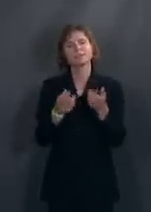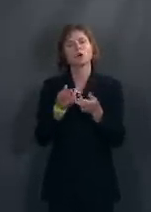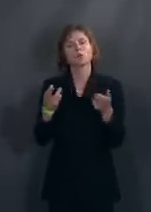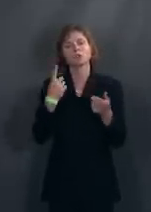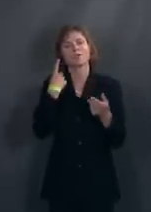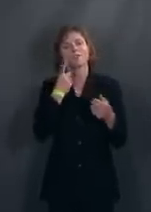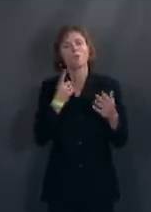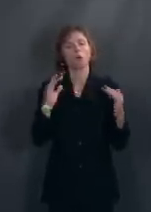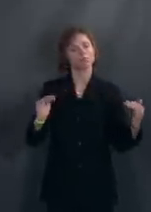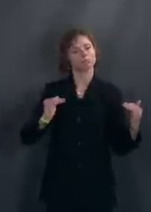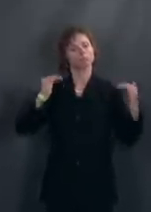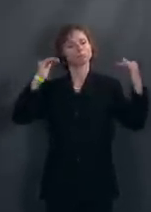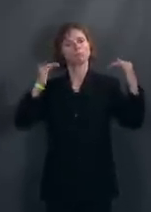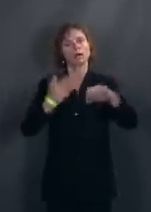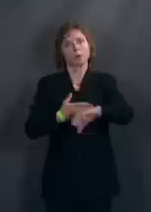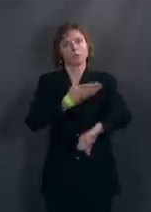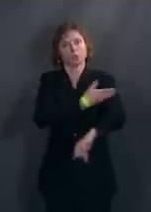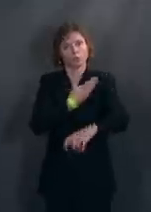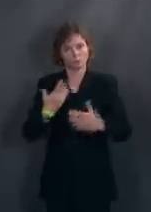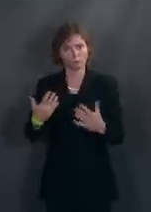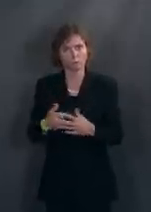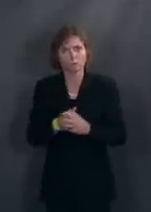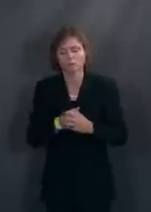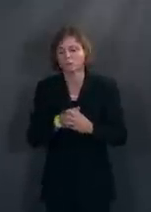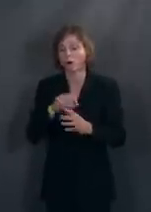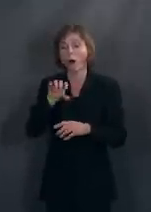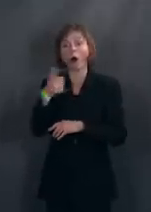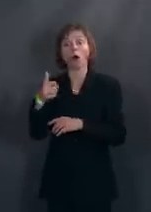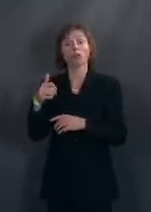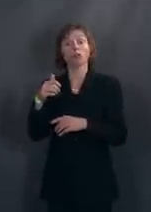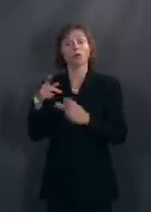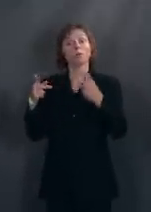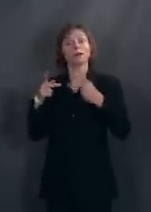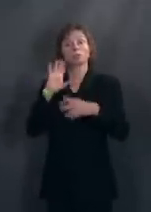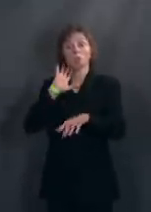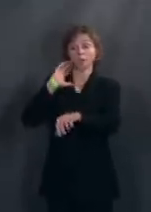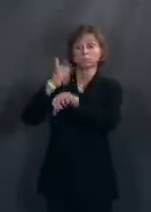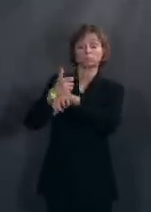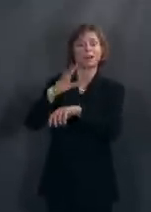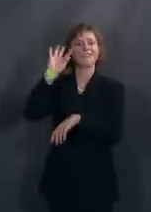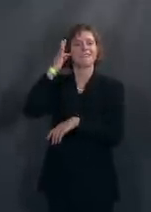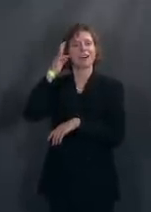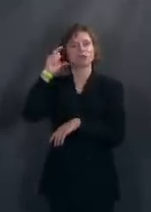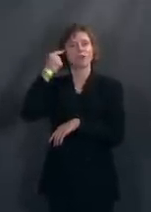There are other sites that are being set up that are going to be run by the federal government with the help